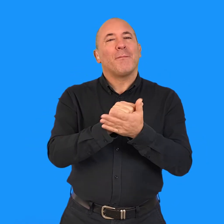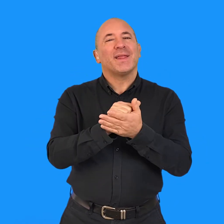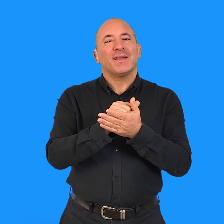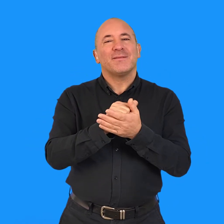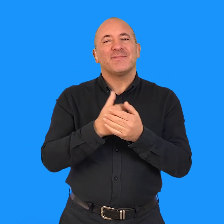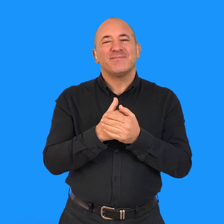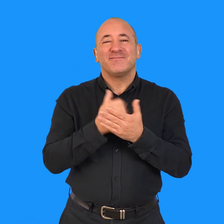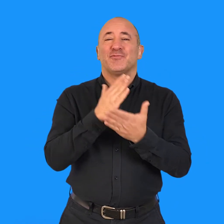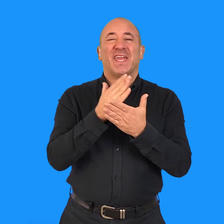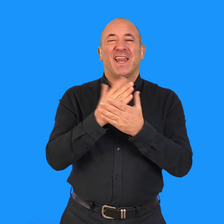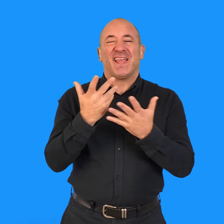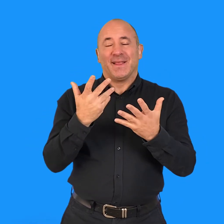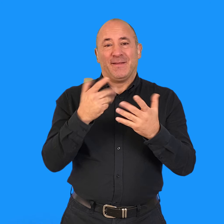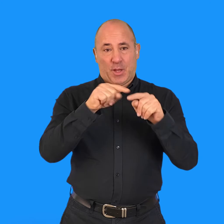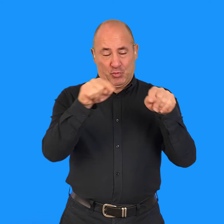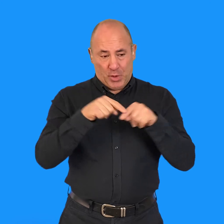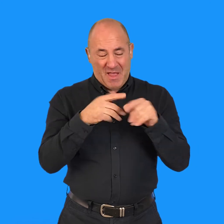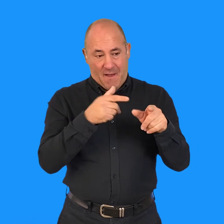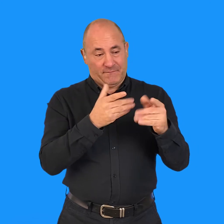about having those lived consultants in the room.